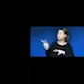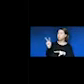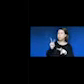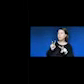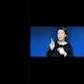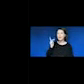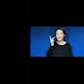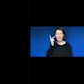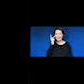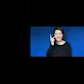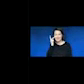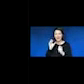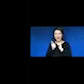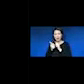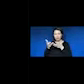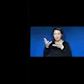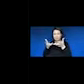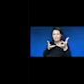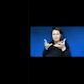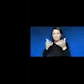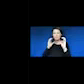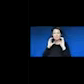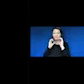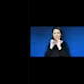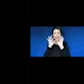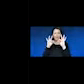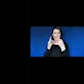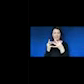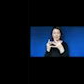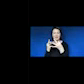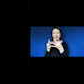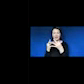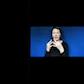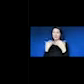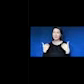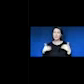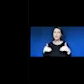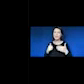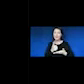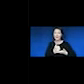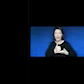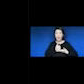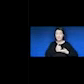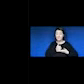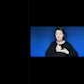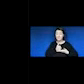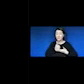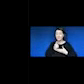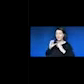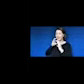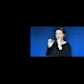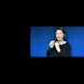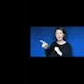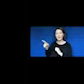communicates with her family members, and that helps me communicate with her more effectively.